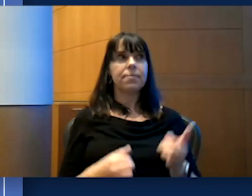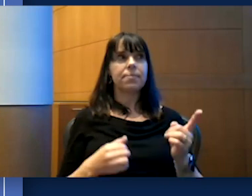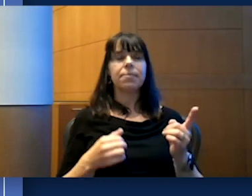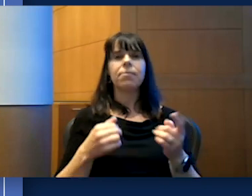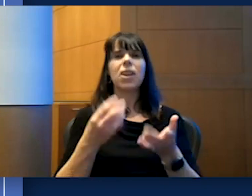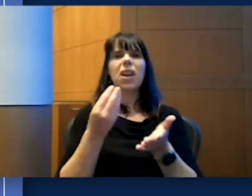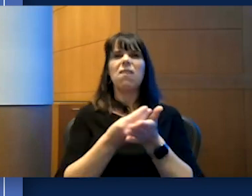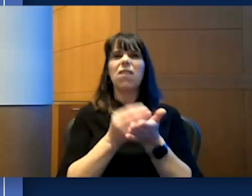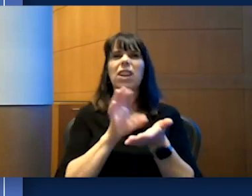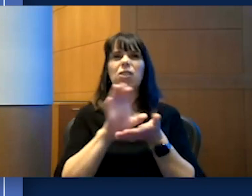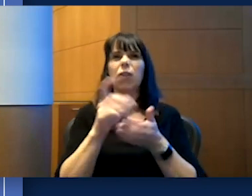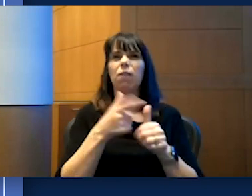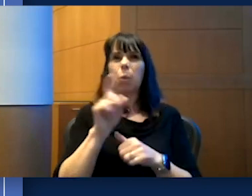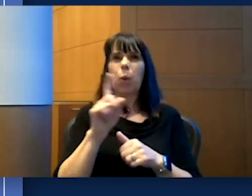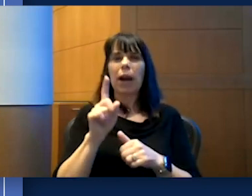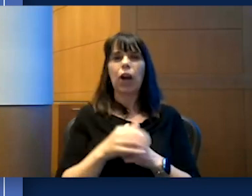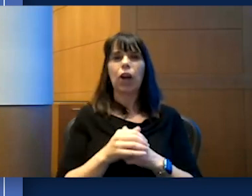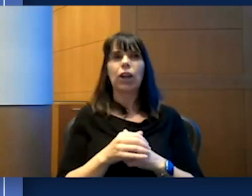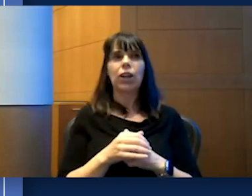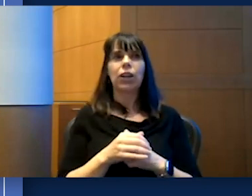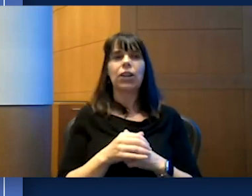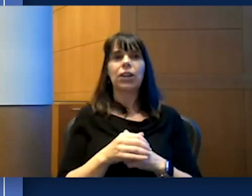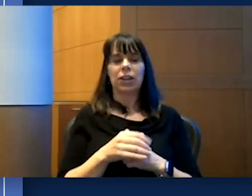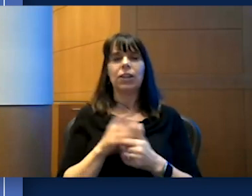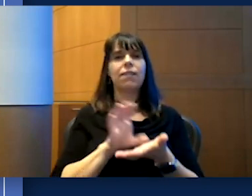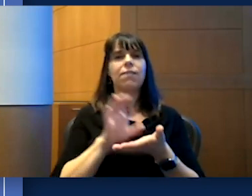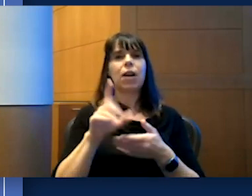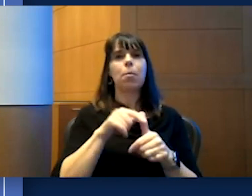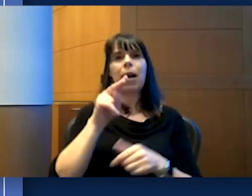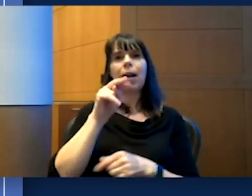I'm sure.